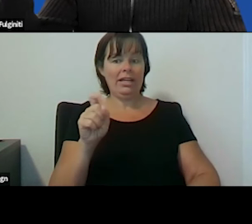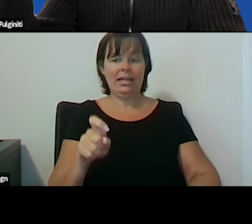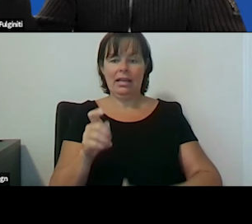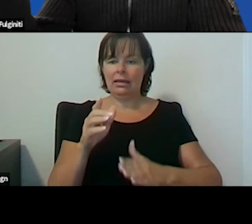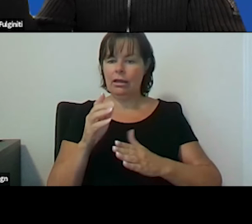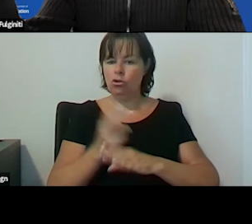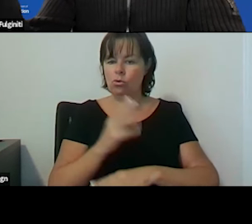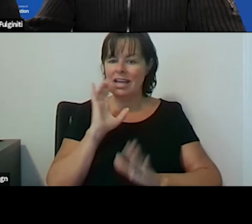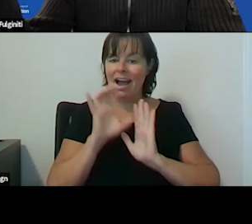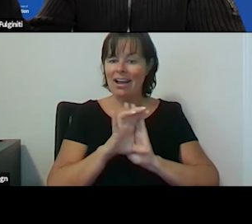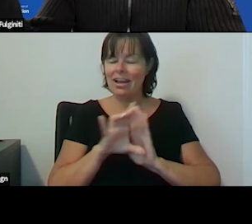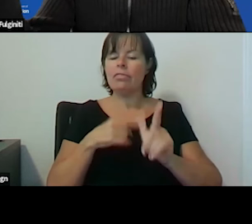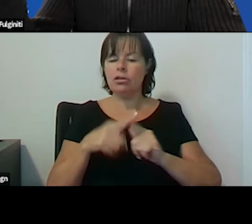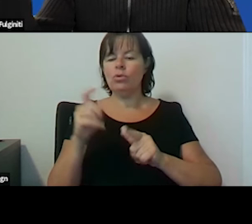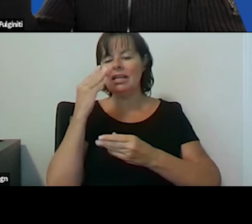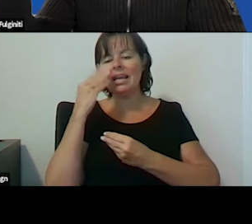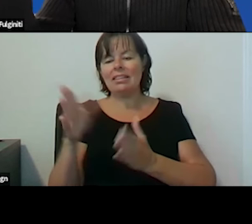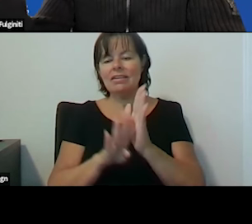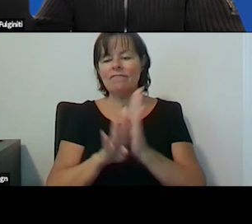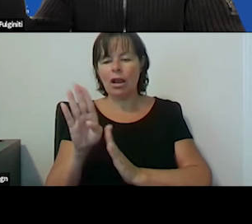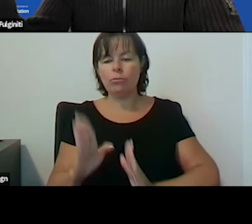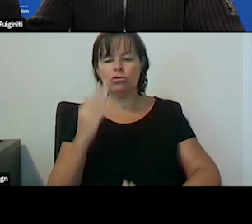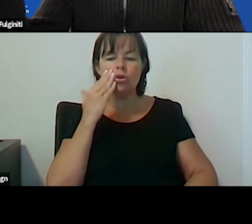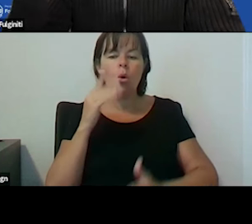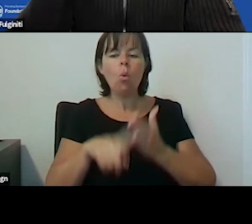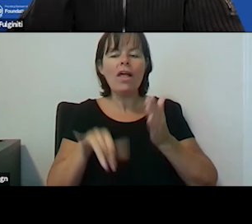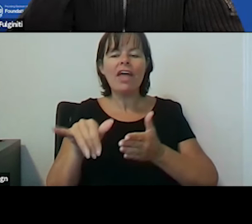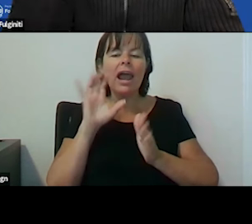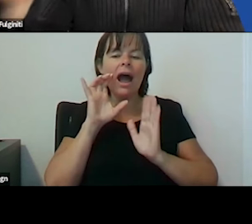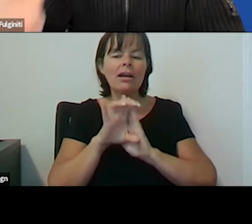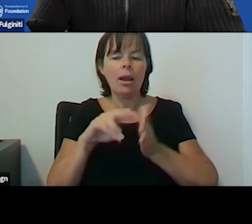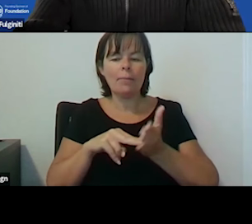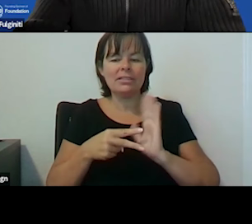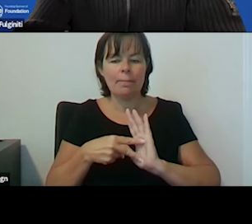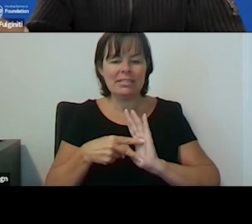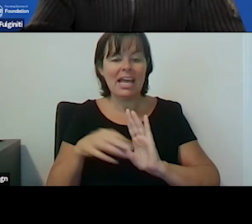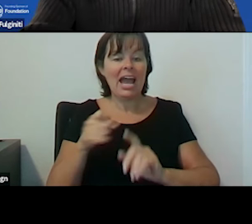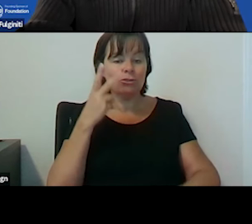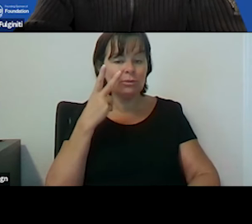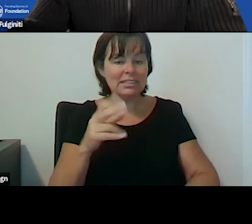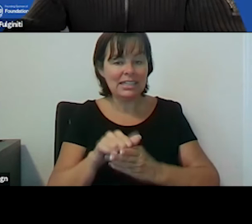let the developers know what that icon means and as you see in these three examples on indeed.com